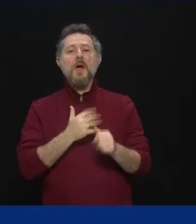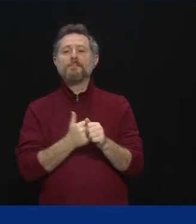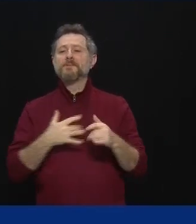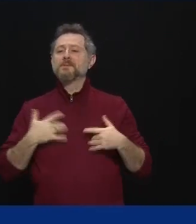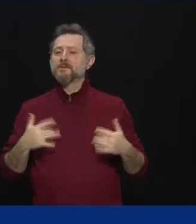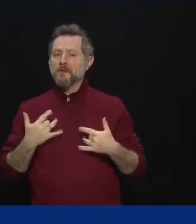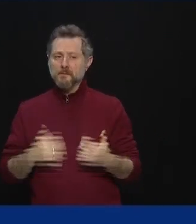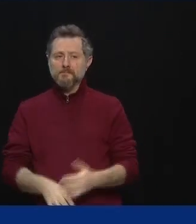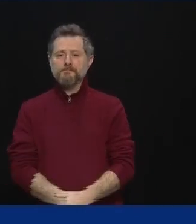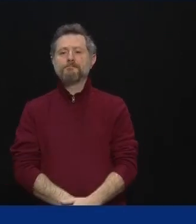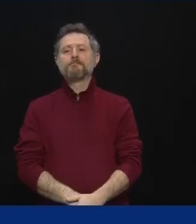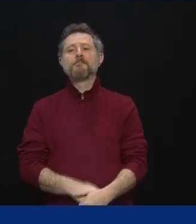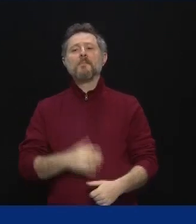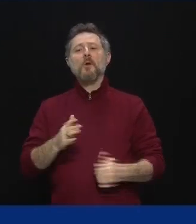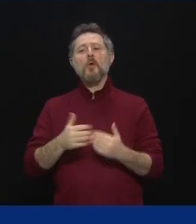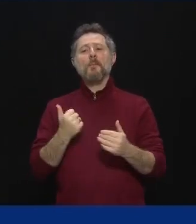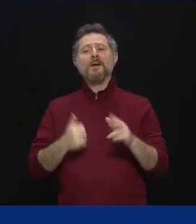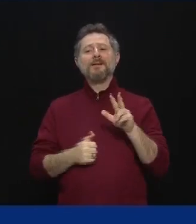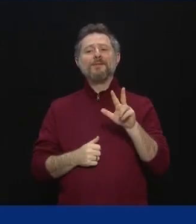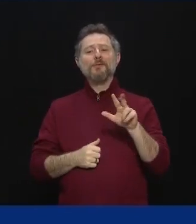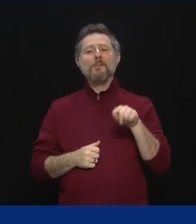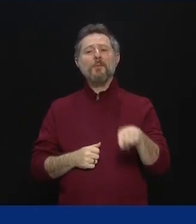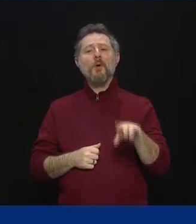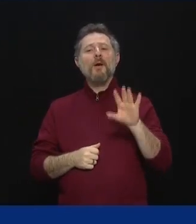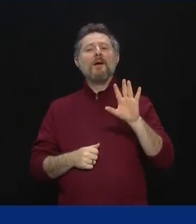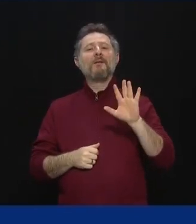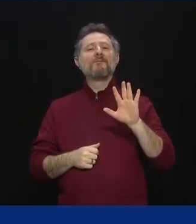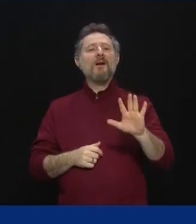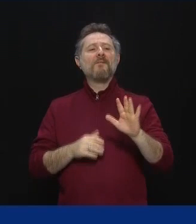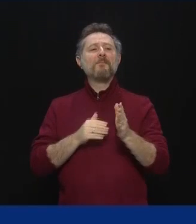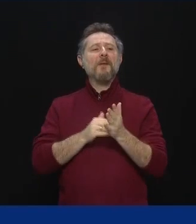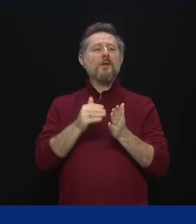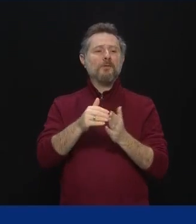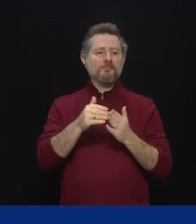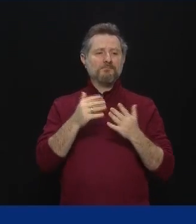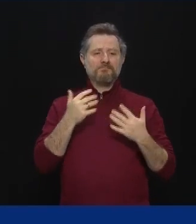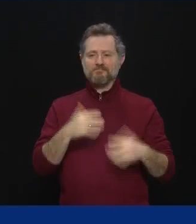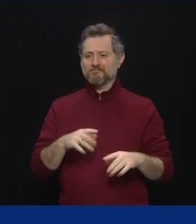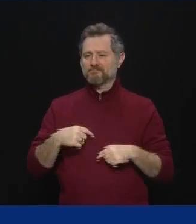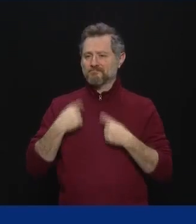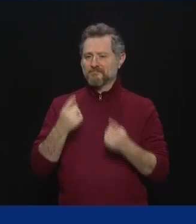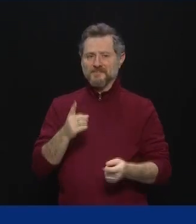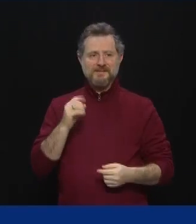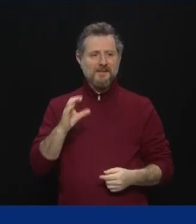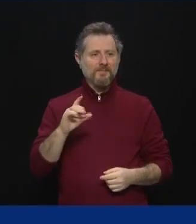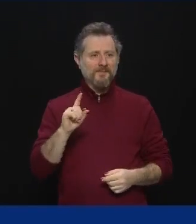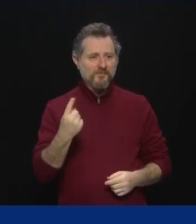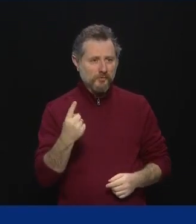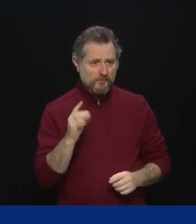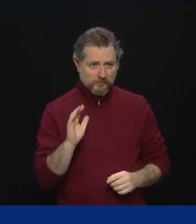AND GOING TO TALK ABOUT WHERE WE ARE RIGHT NOW. OUR VACCINES.